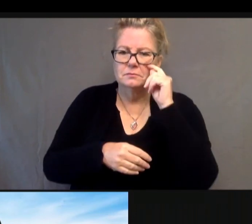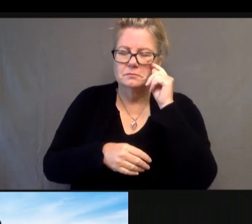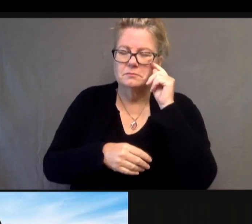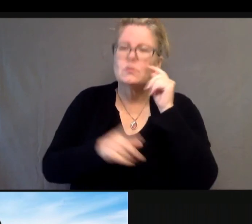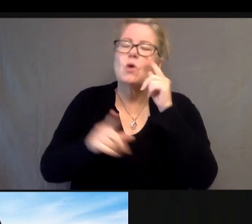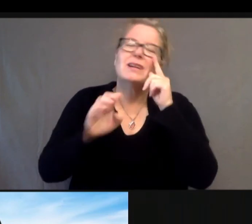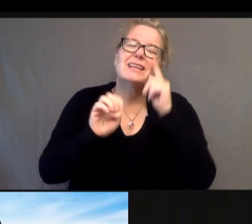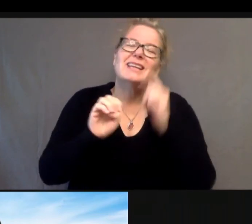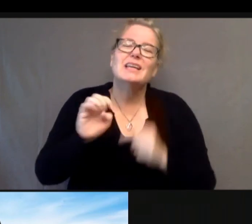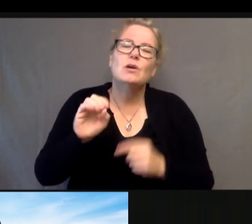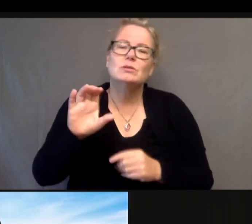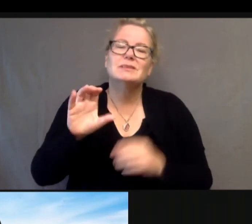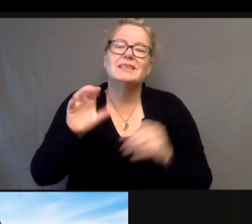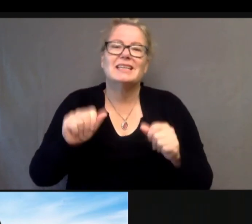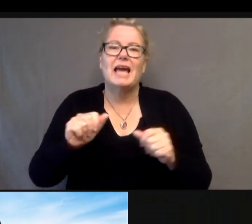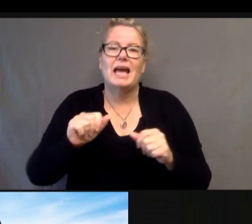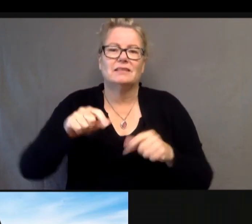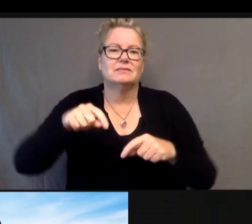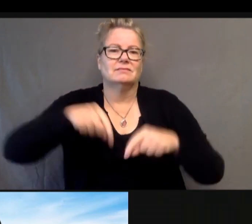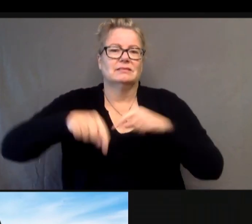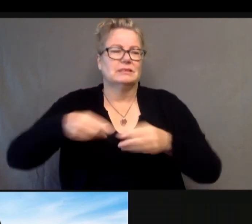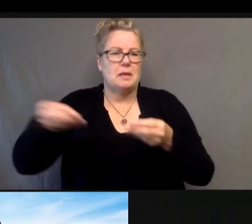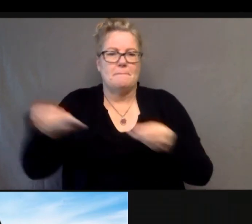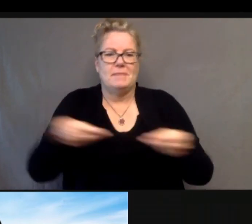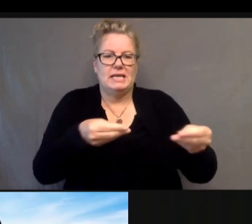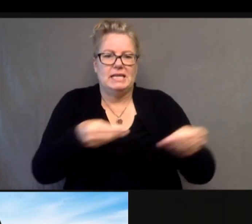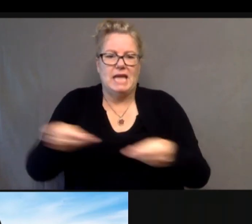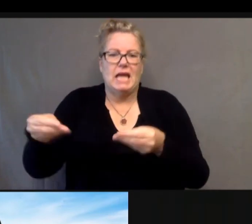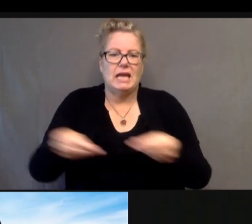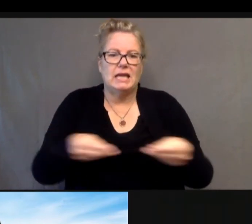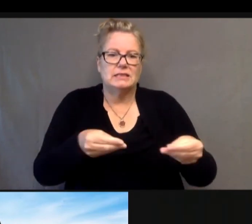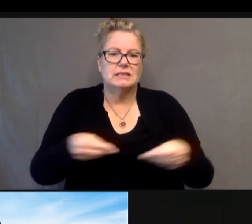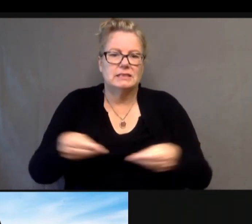always an option. That's why it's better to go to them sooner than later. But even if